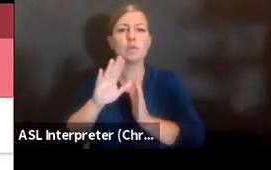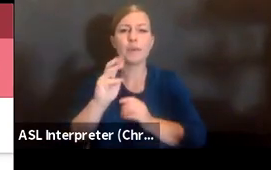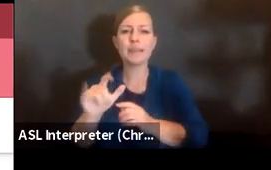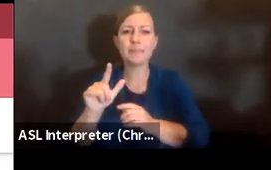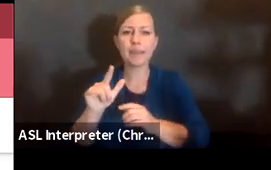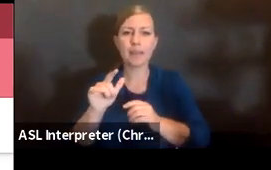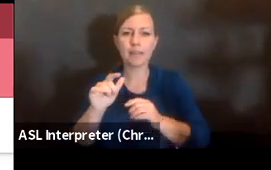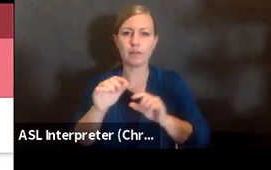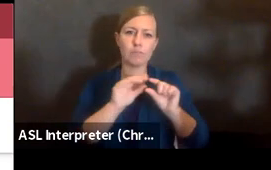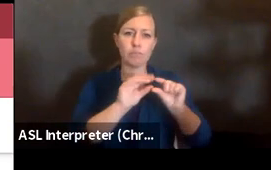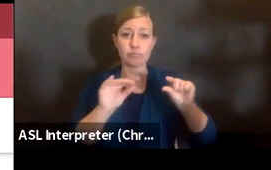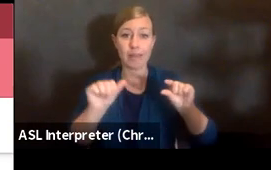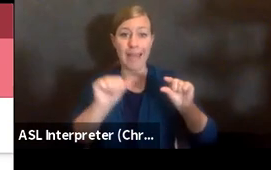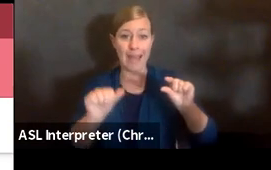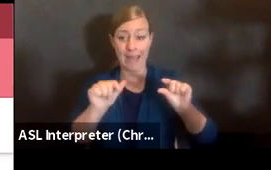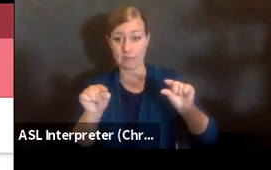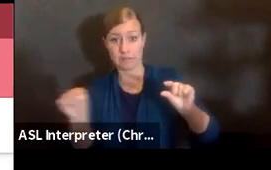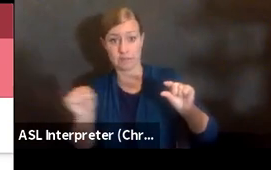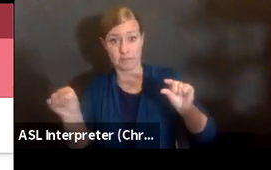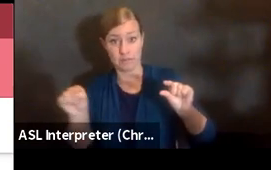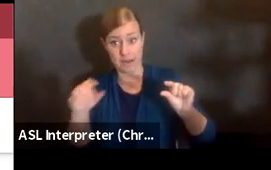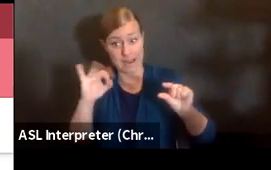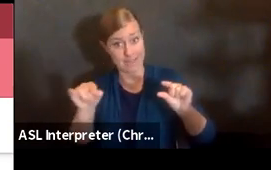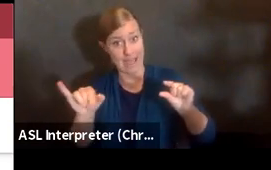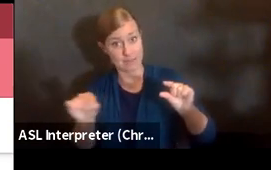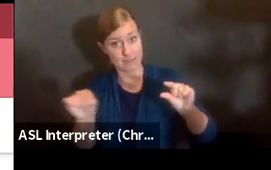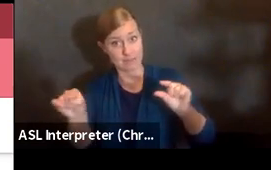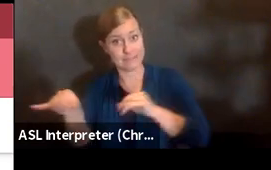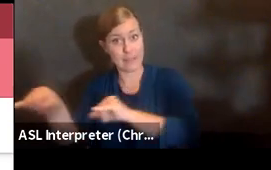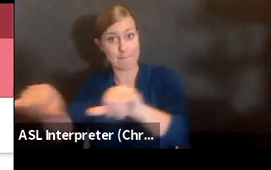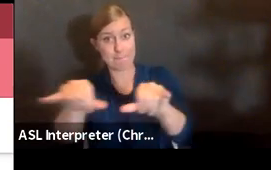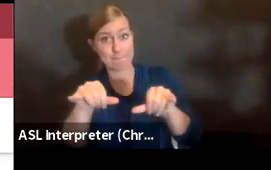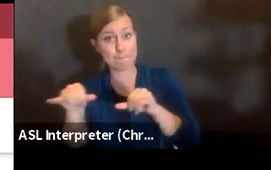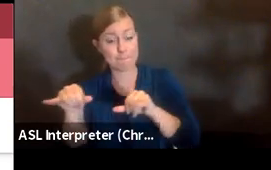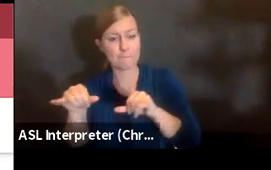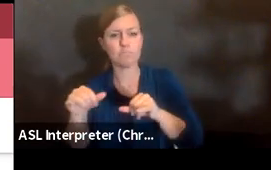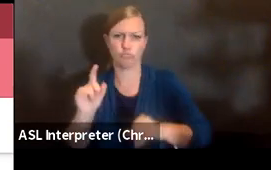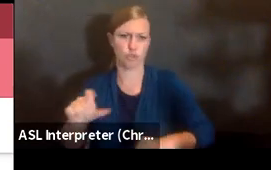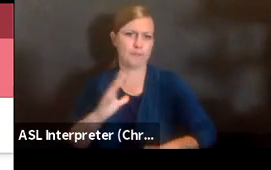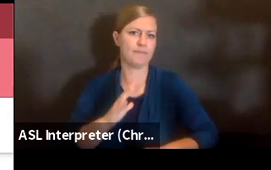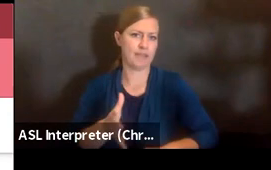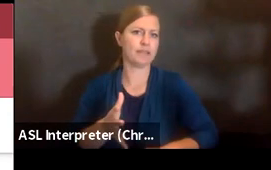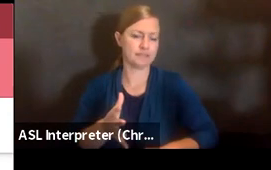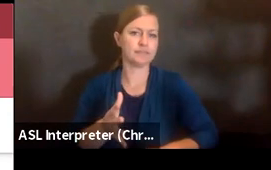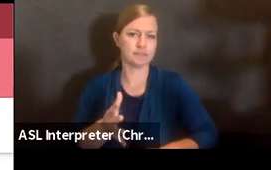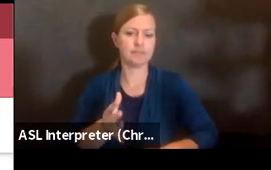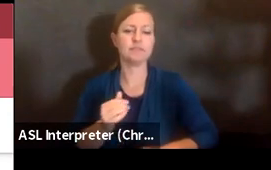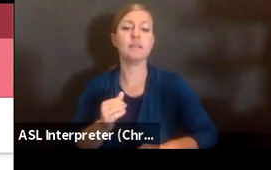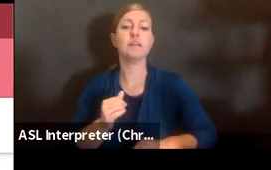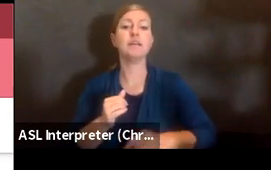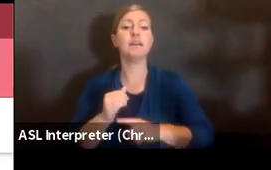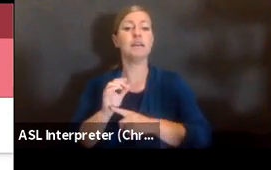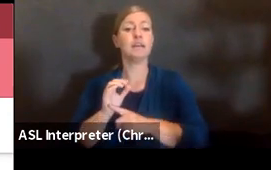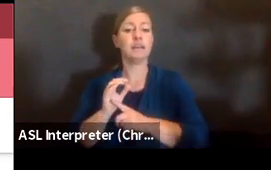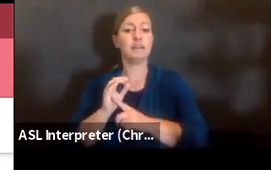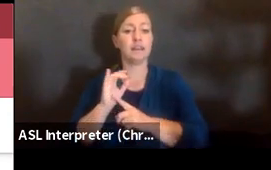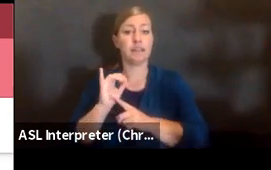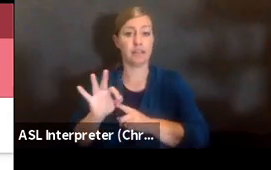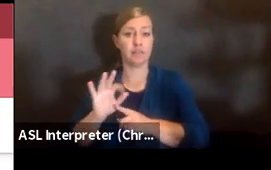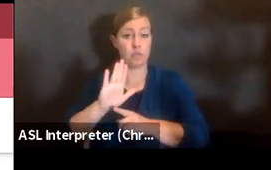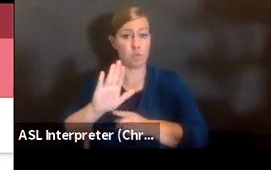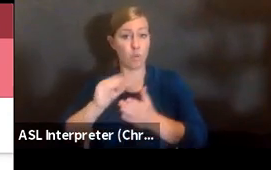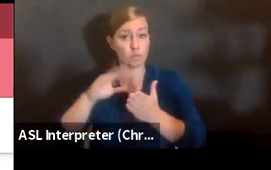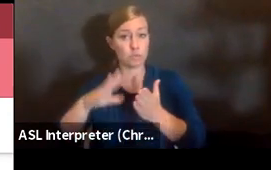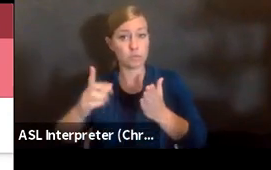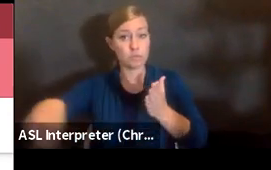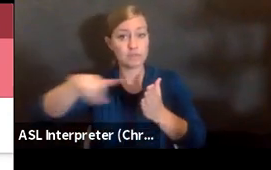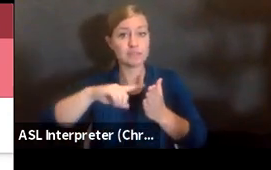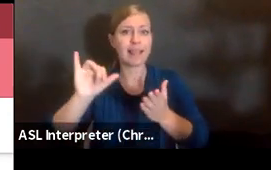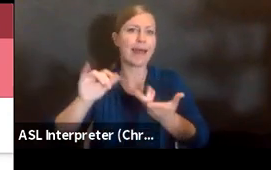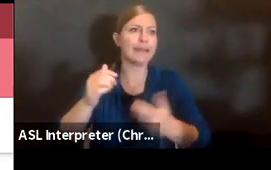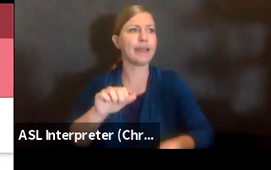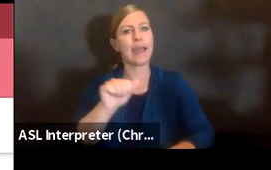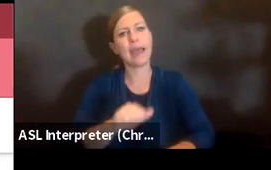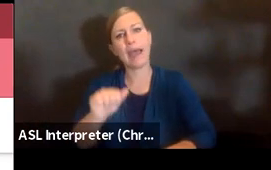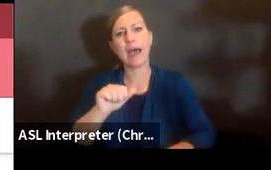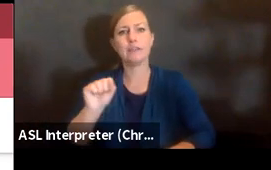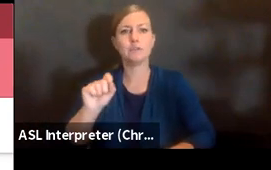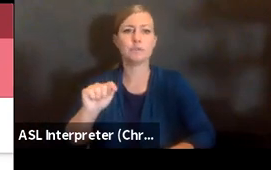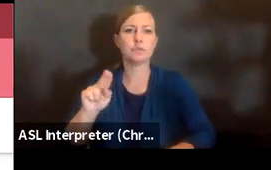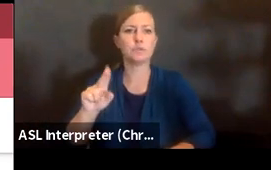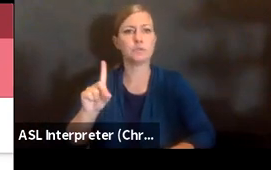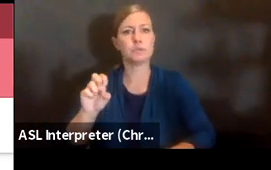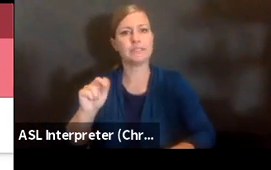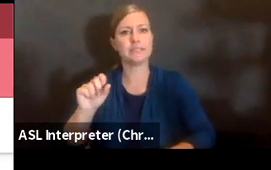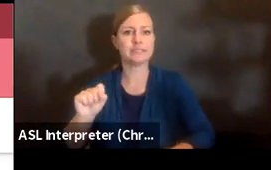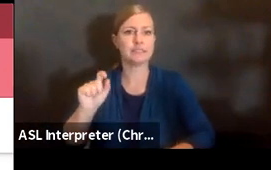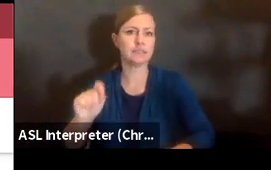Katherine Livick - ESD 112: if that's the same as what students have you shouldn't run into this problem. If your students are like @students.your district.org and you are